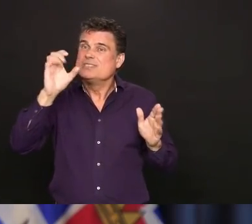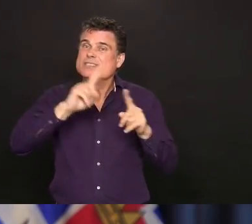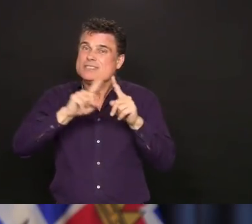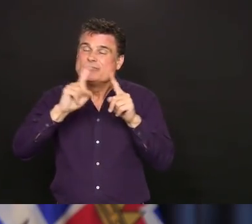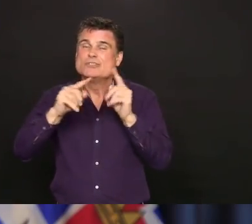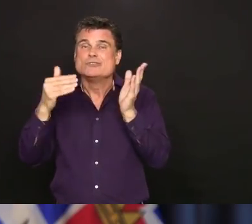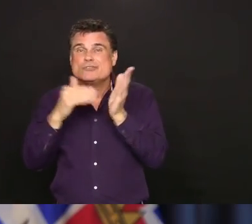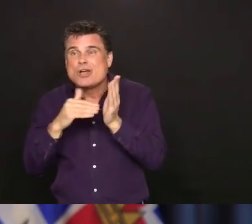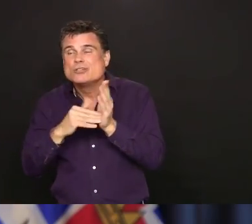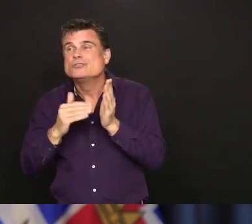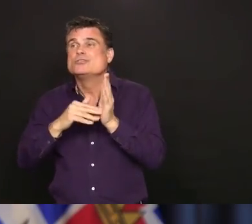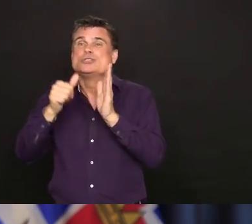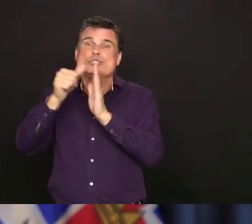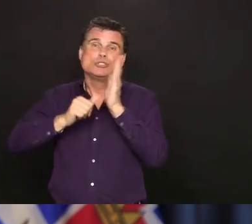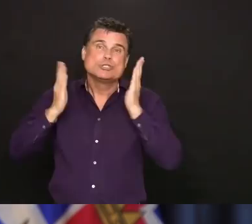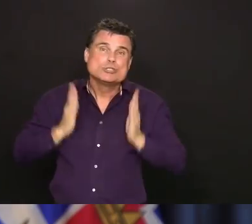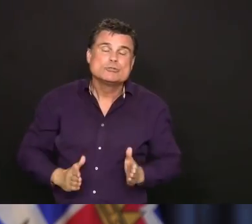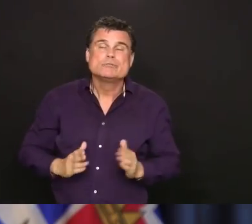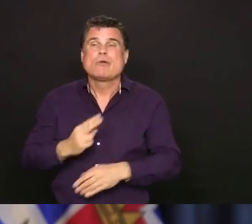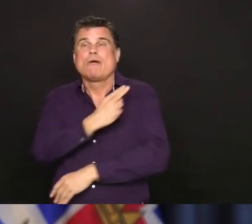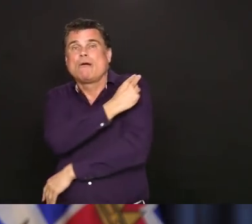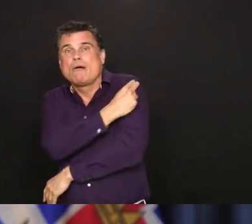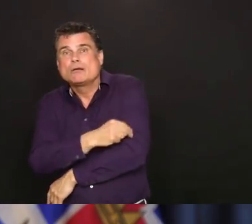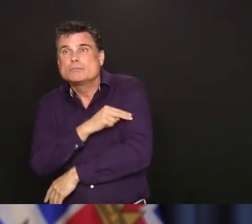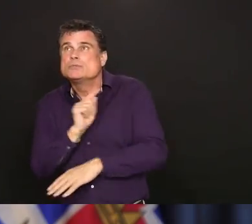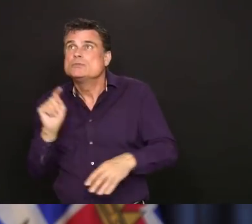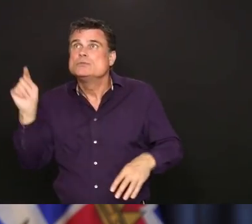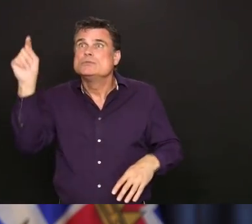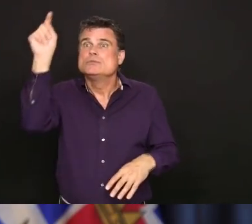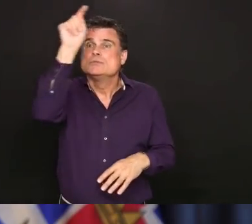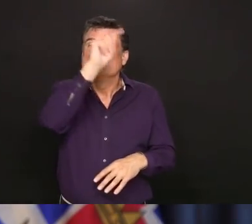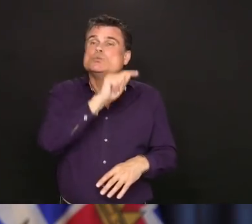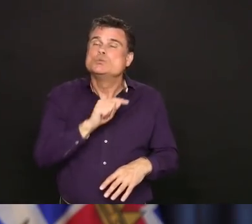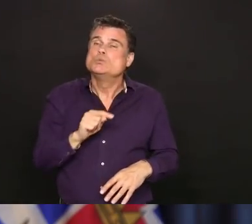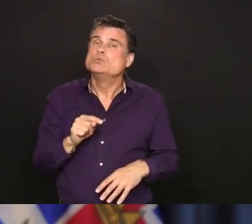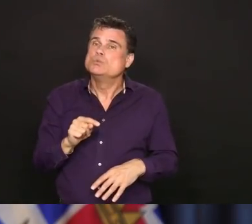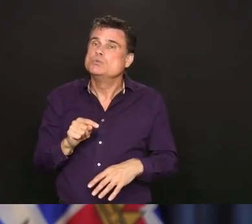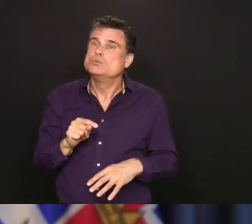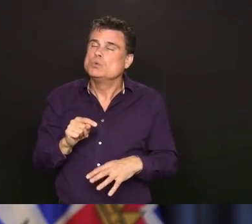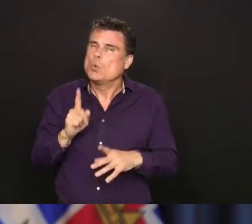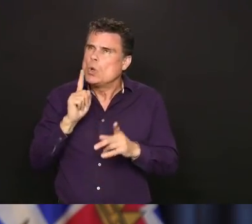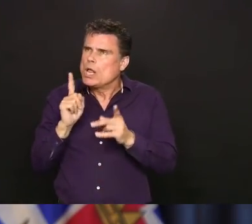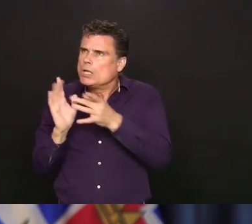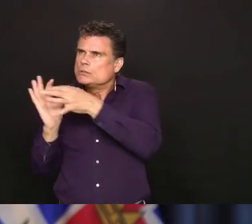That's why I was emphasizing that question earlier. It